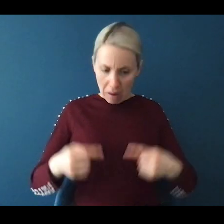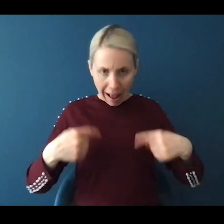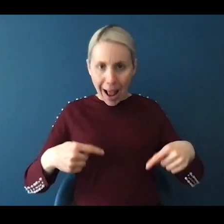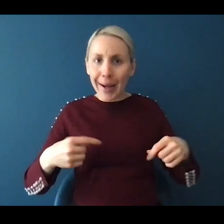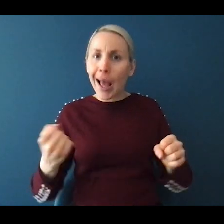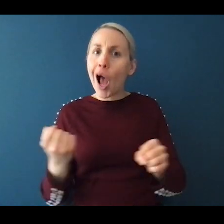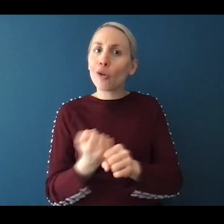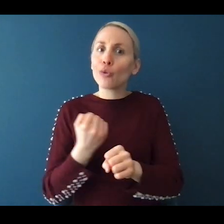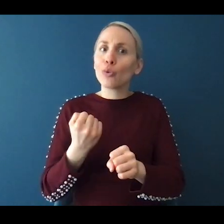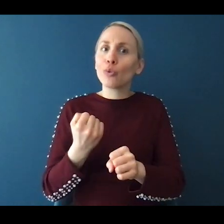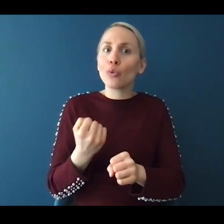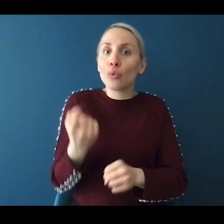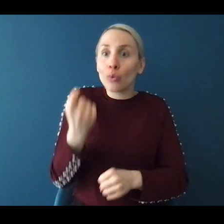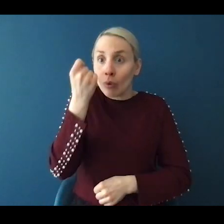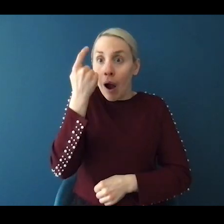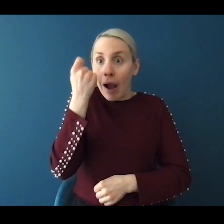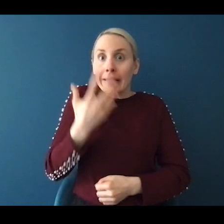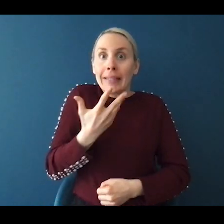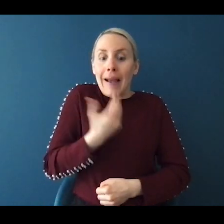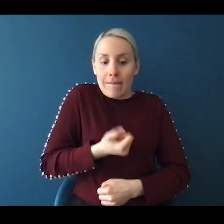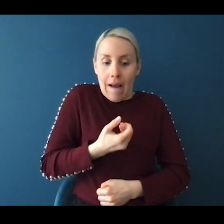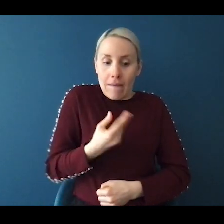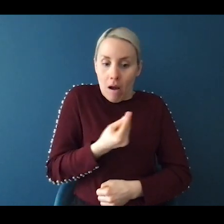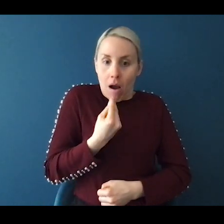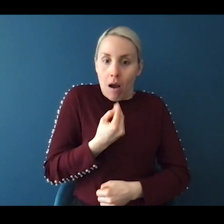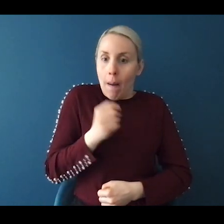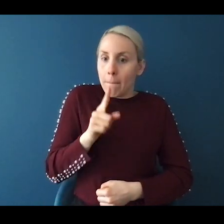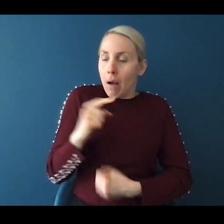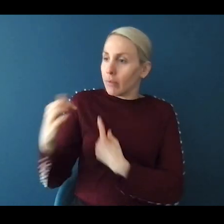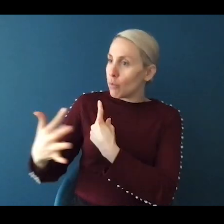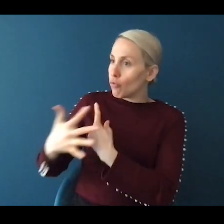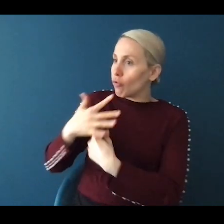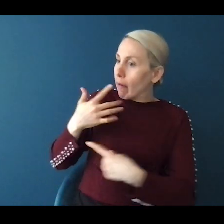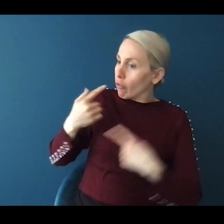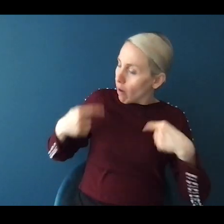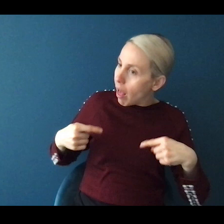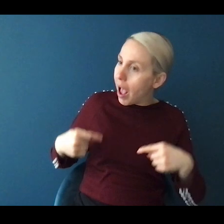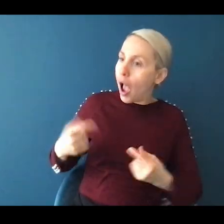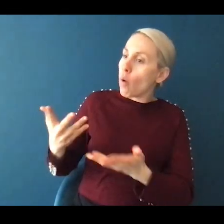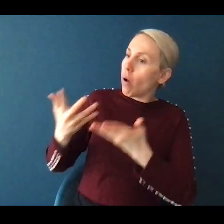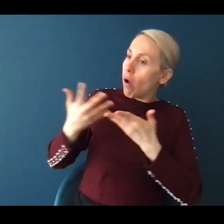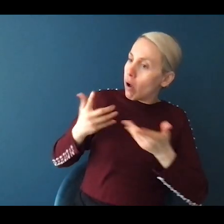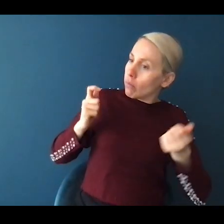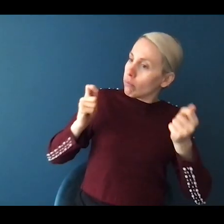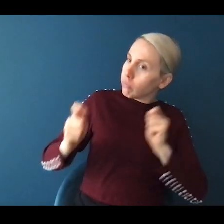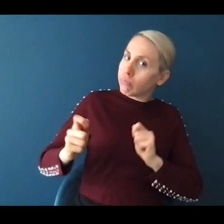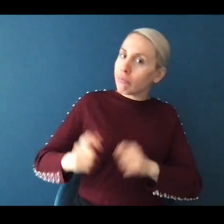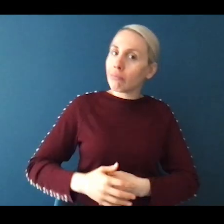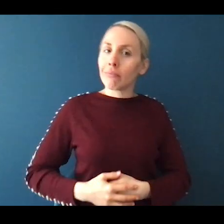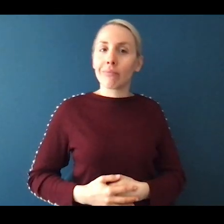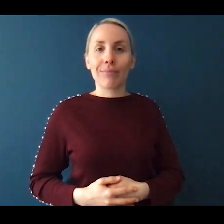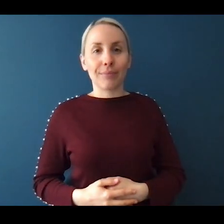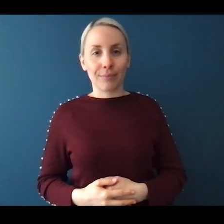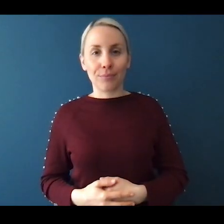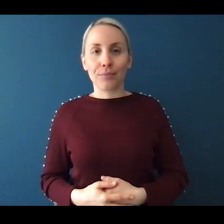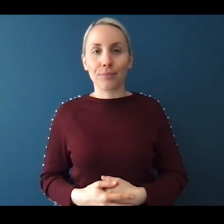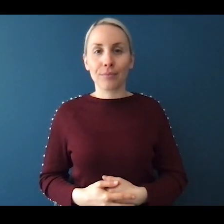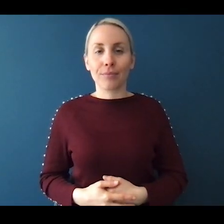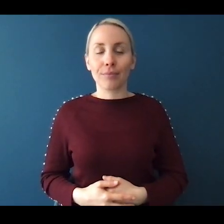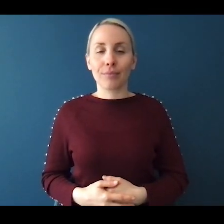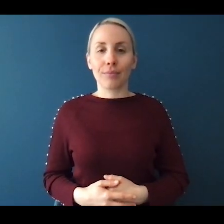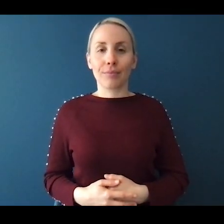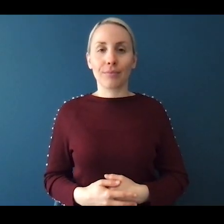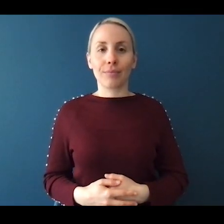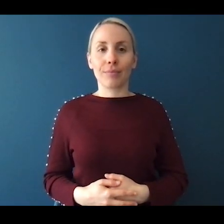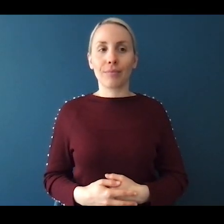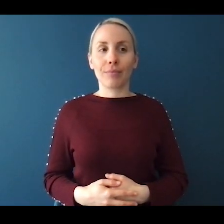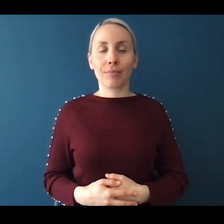to get inspired and for yourself yeah I think you both like within the process of the work